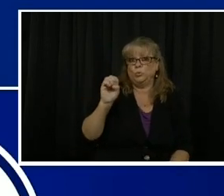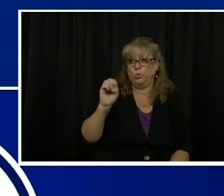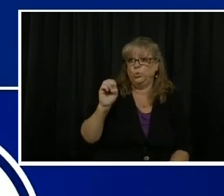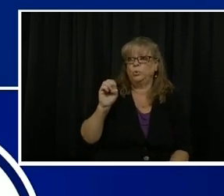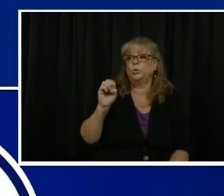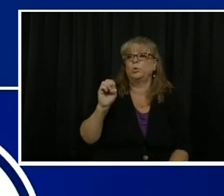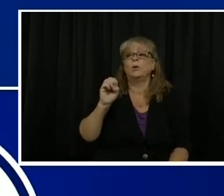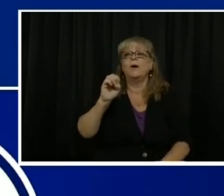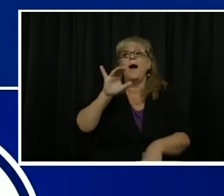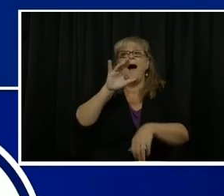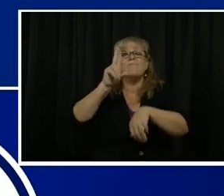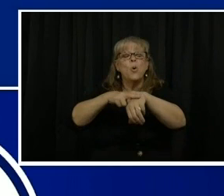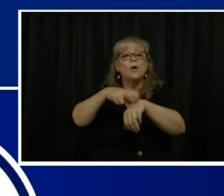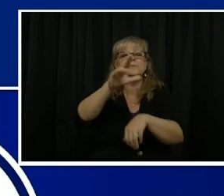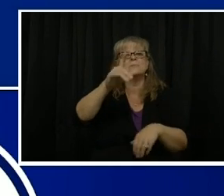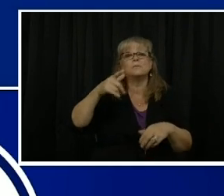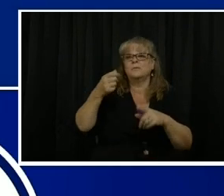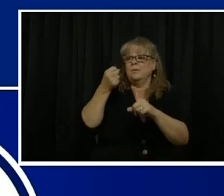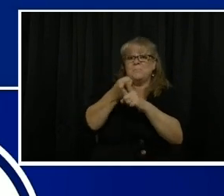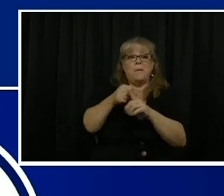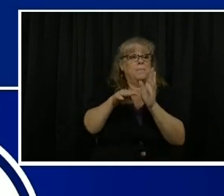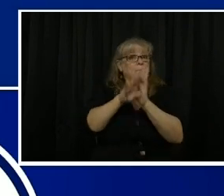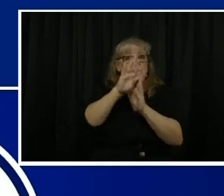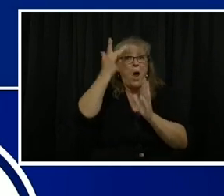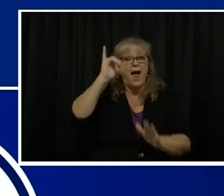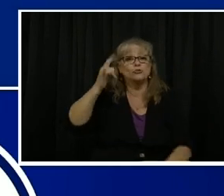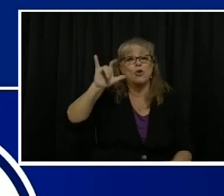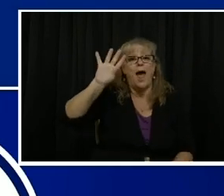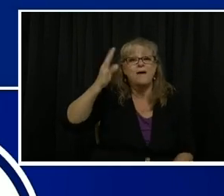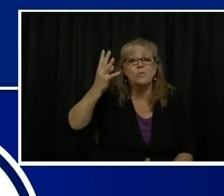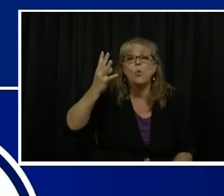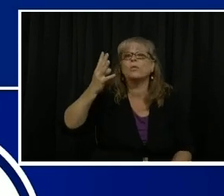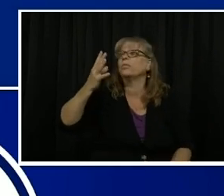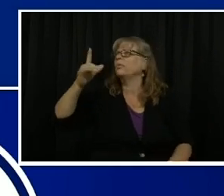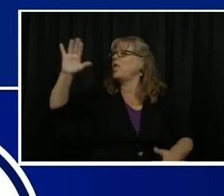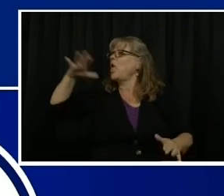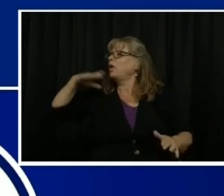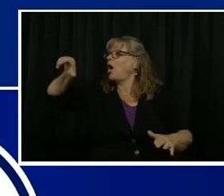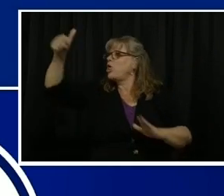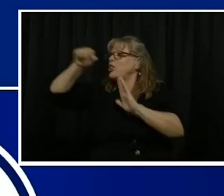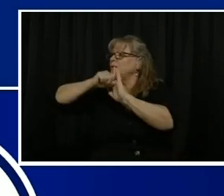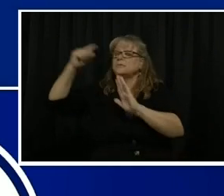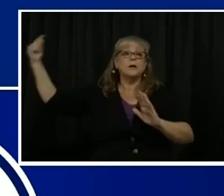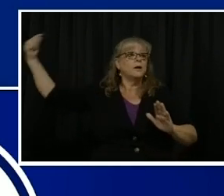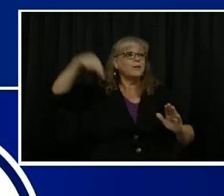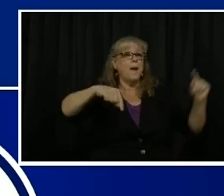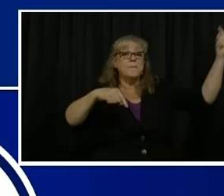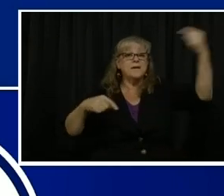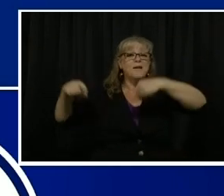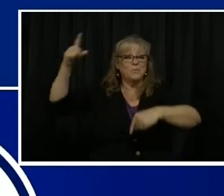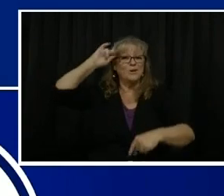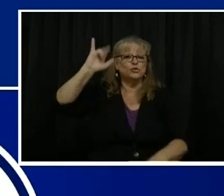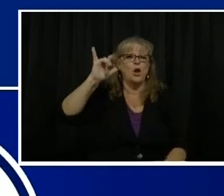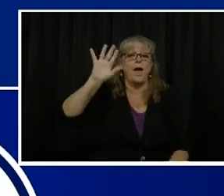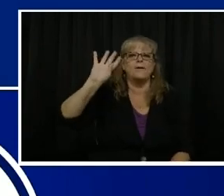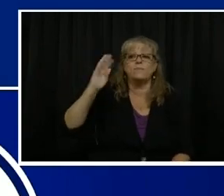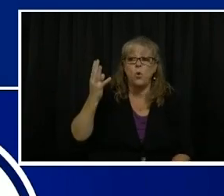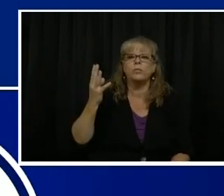INTERACTIONS, AND PEOPLE WERE A LITTLE LESS CAUTIOUS THAN THEY ENTER IN.